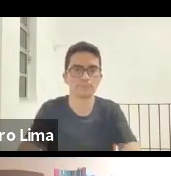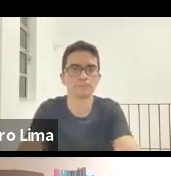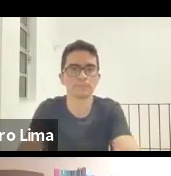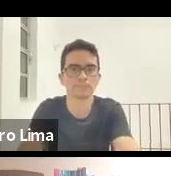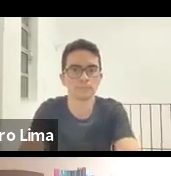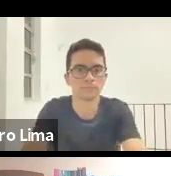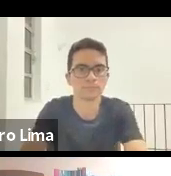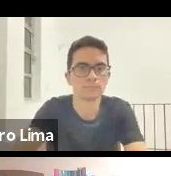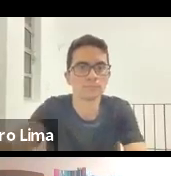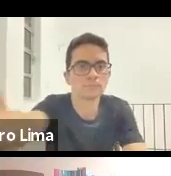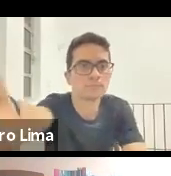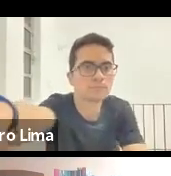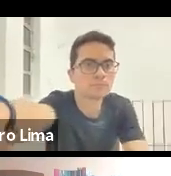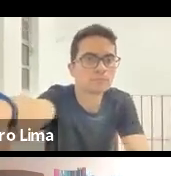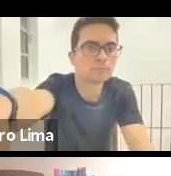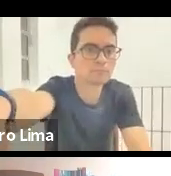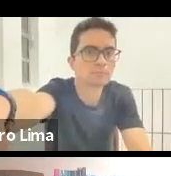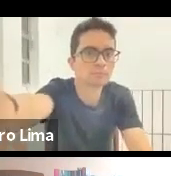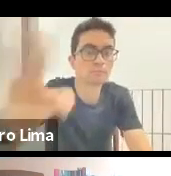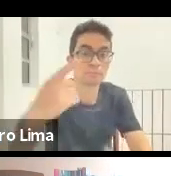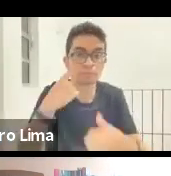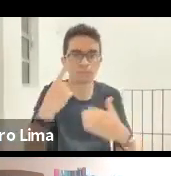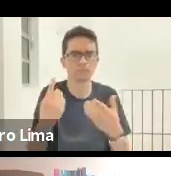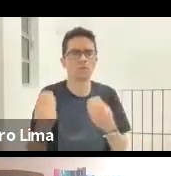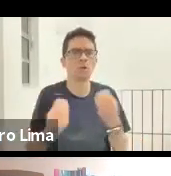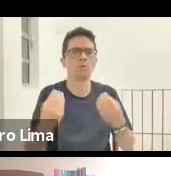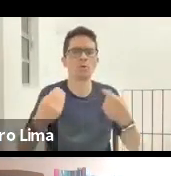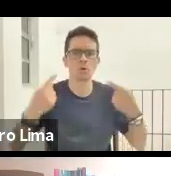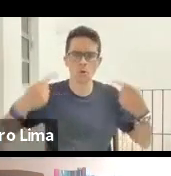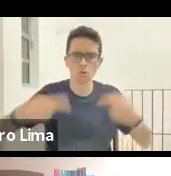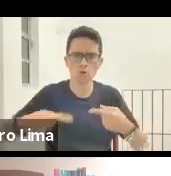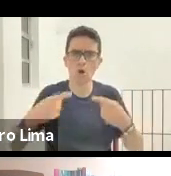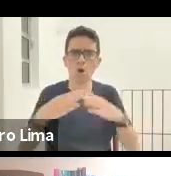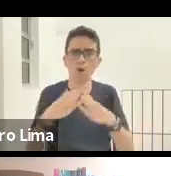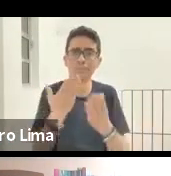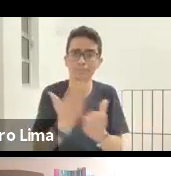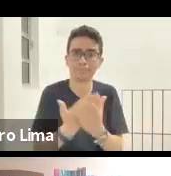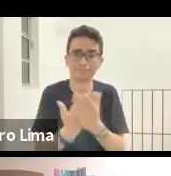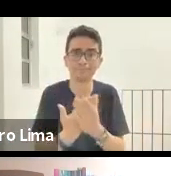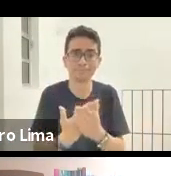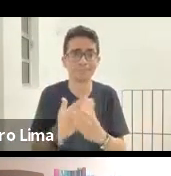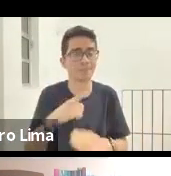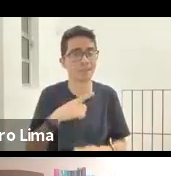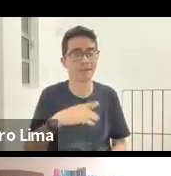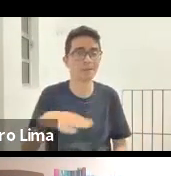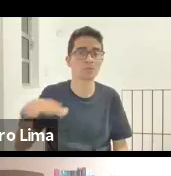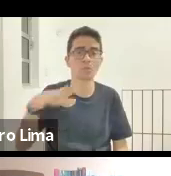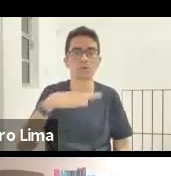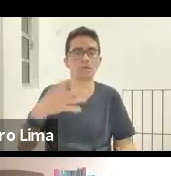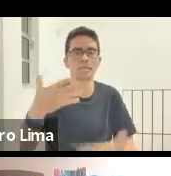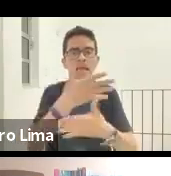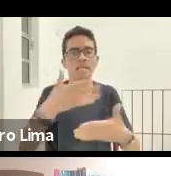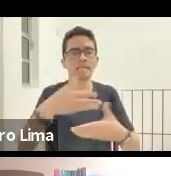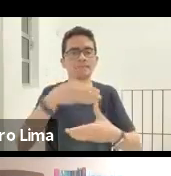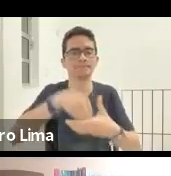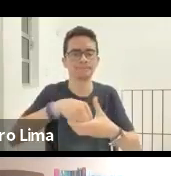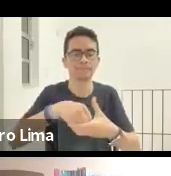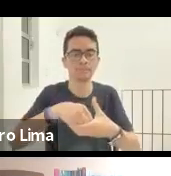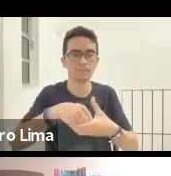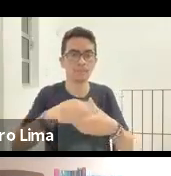and a lot of. and a lot of challenges. And my experience teach And my experience teaching has been my experience teaching has been